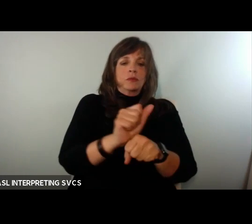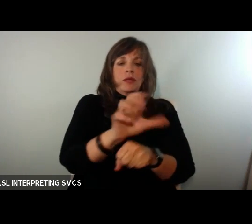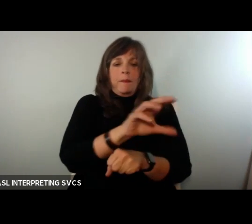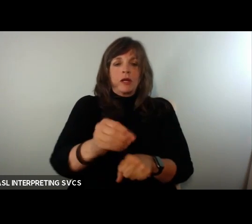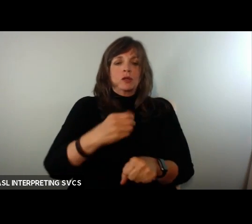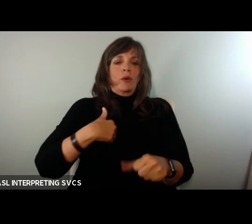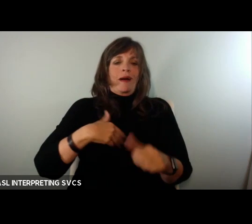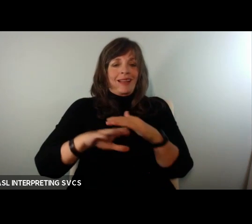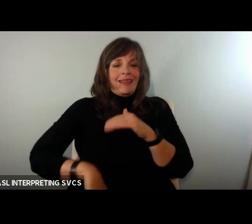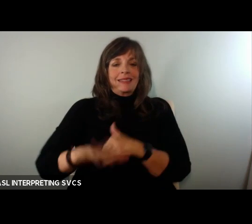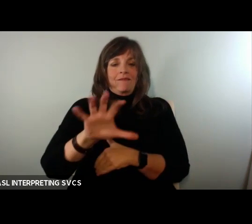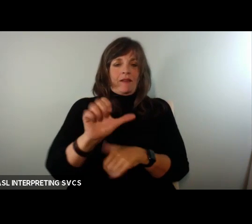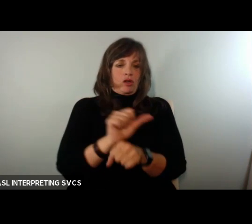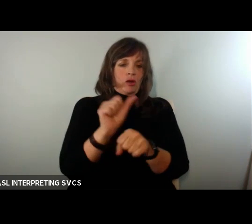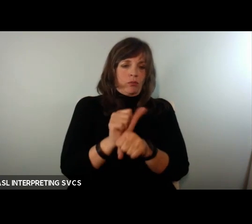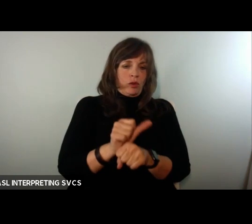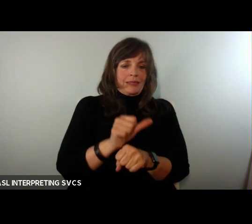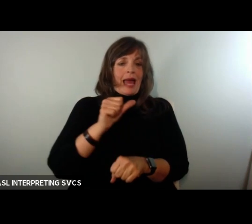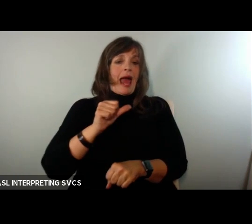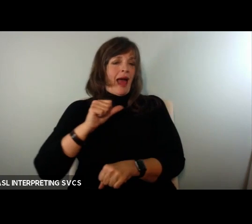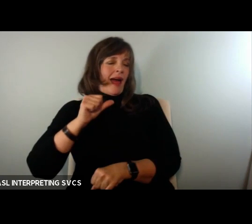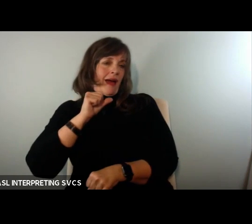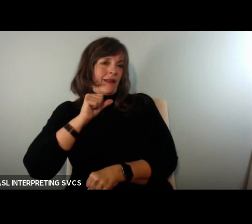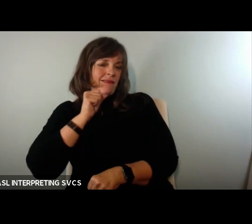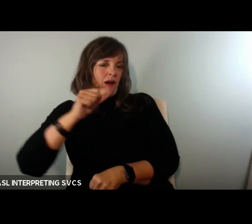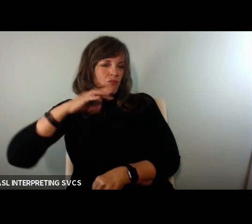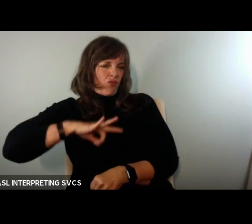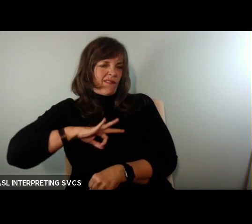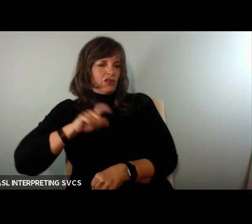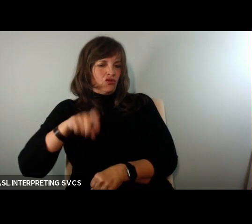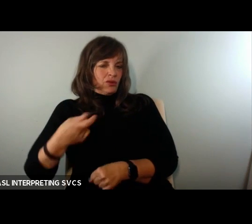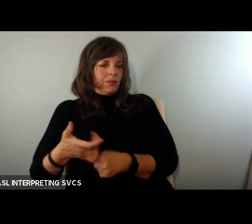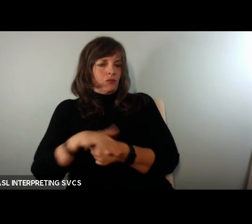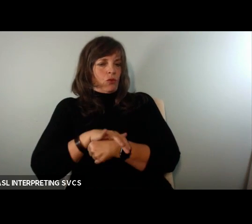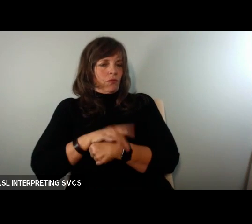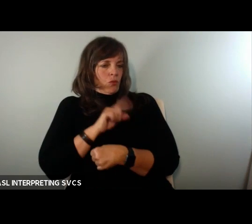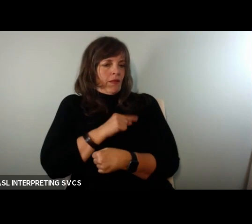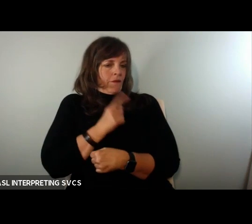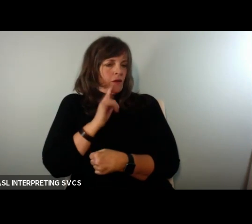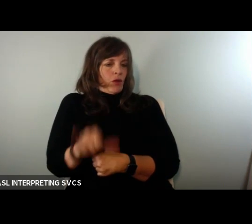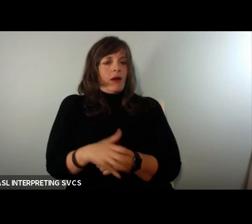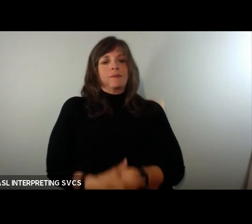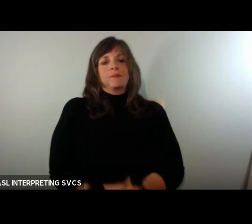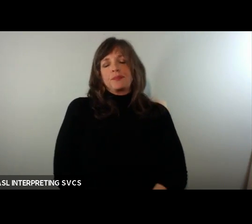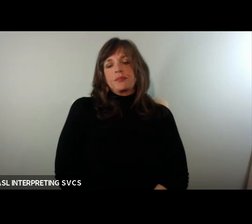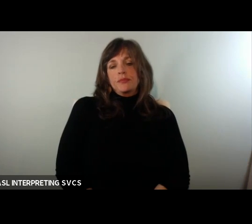Refundable individual tax credits for leave taken by self-employed workers.